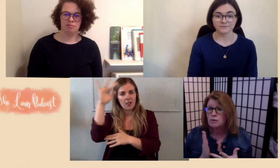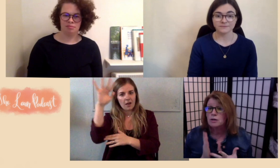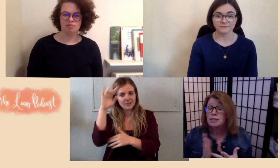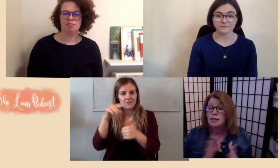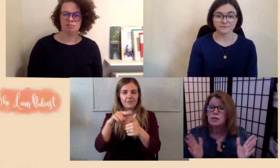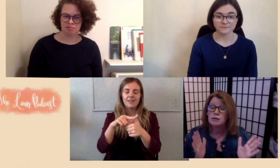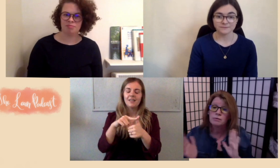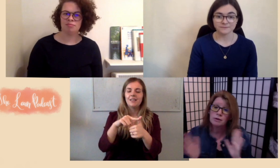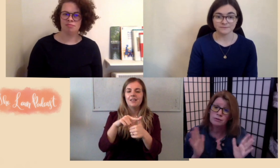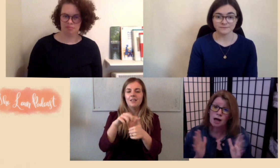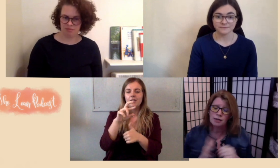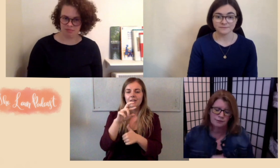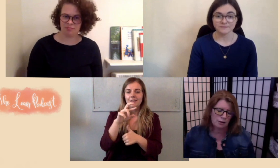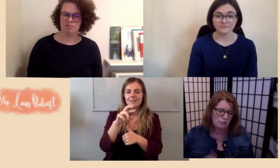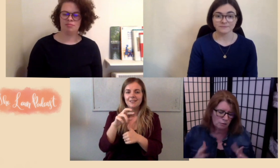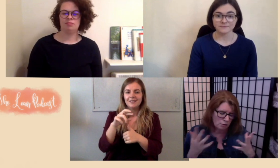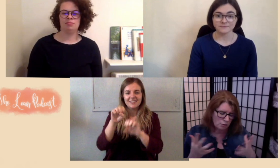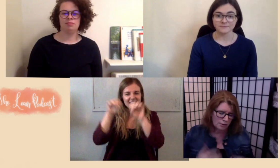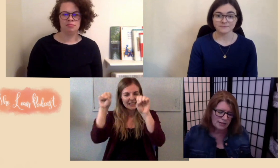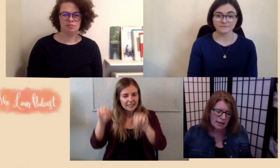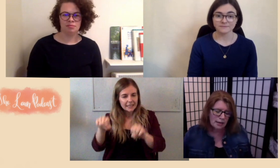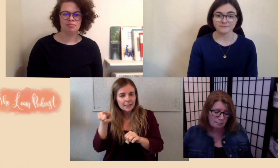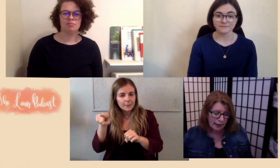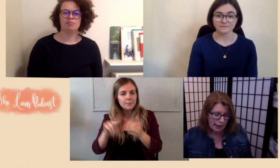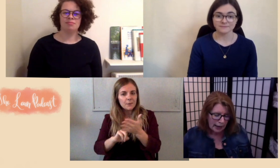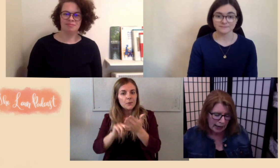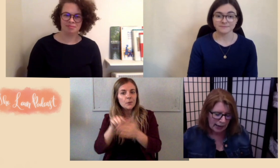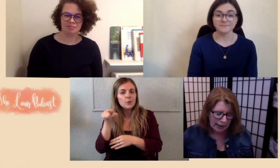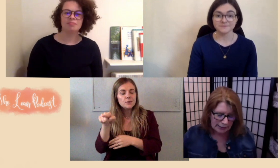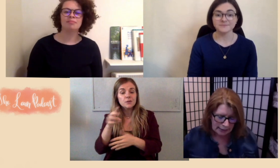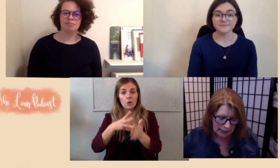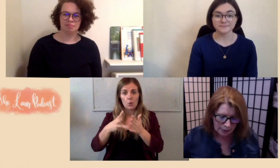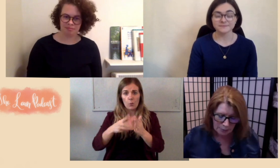And so, when you're thrown into disorientation with anything